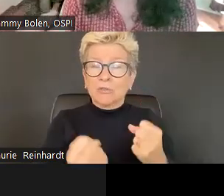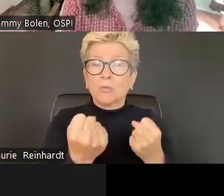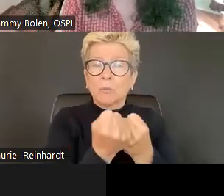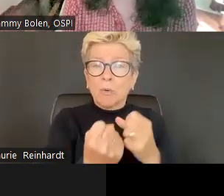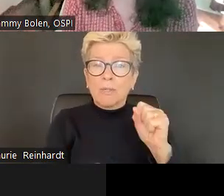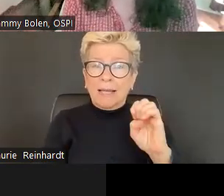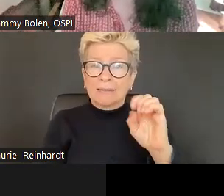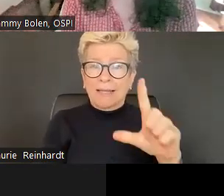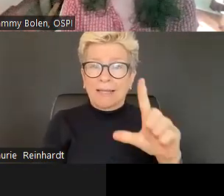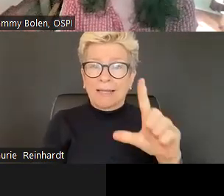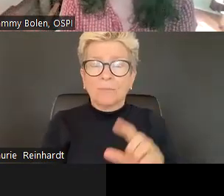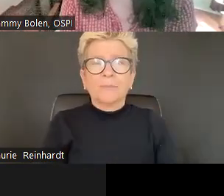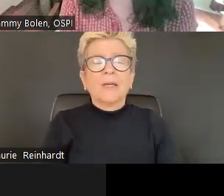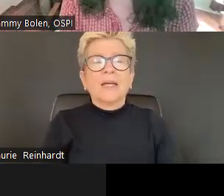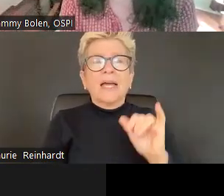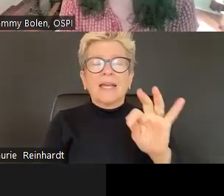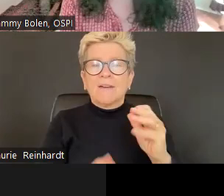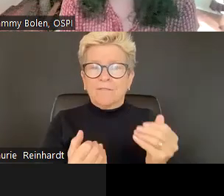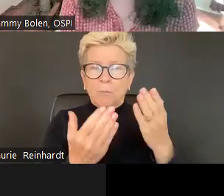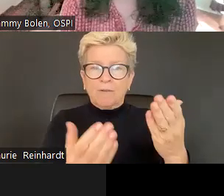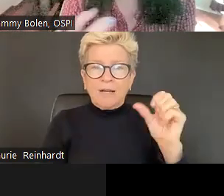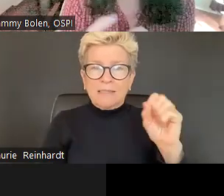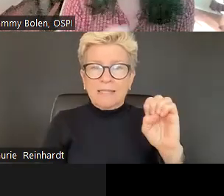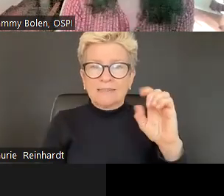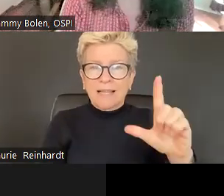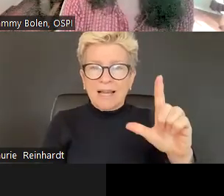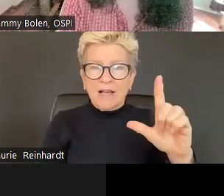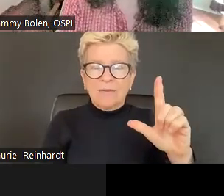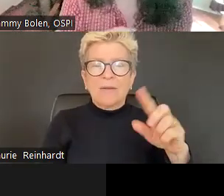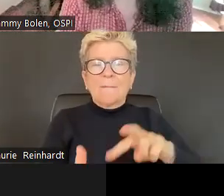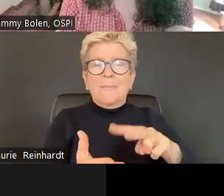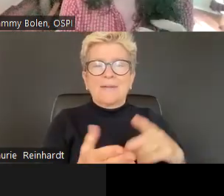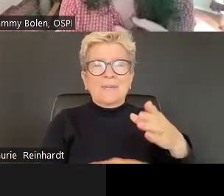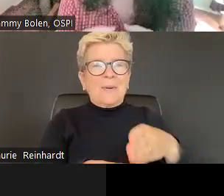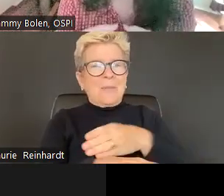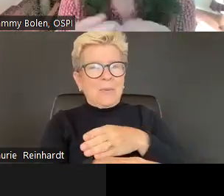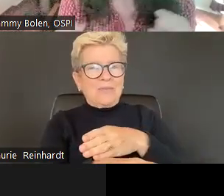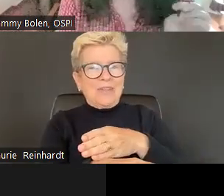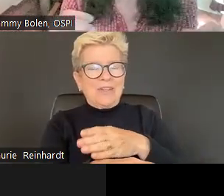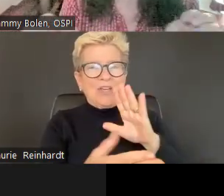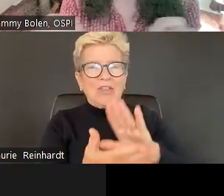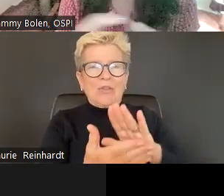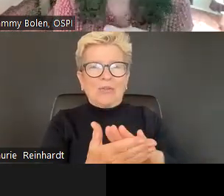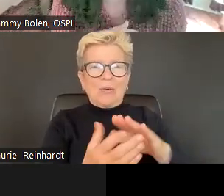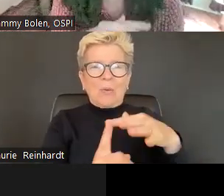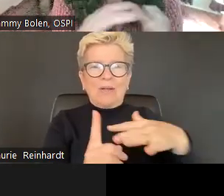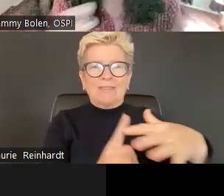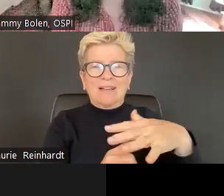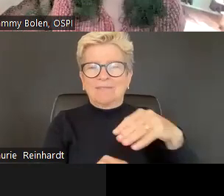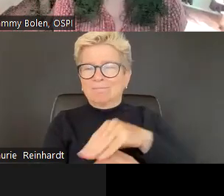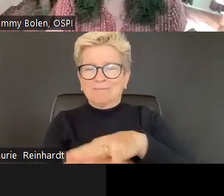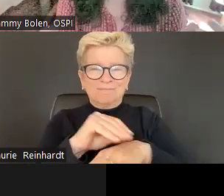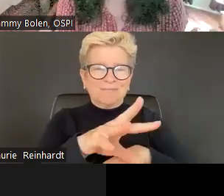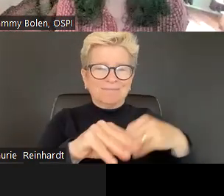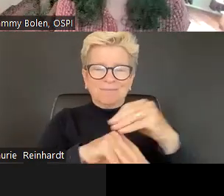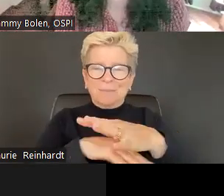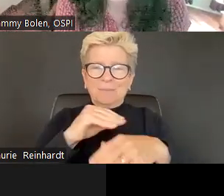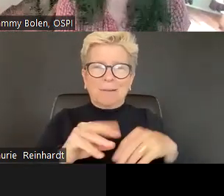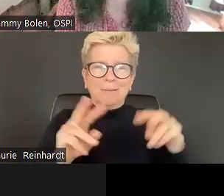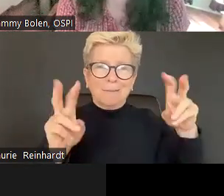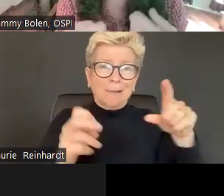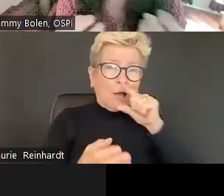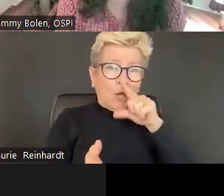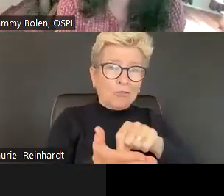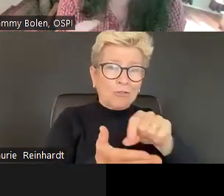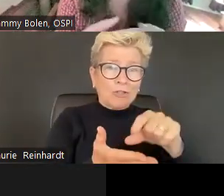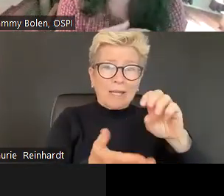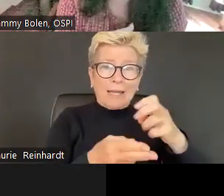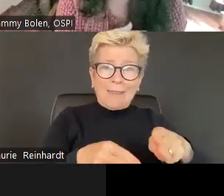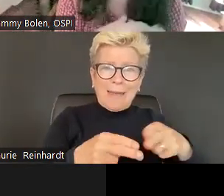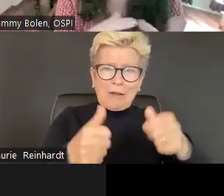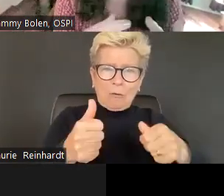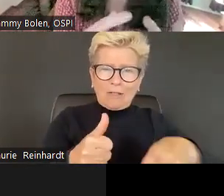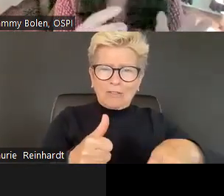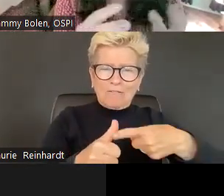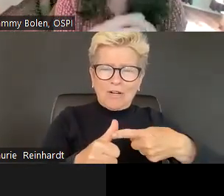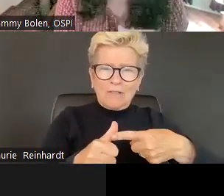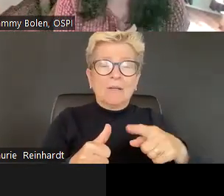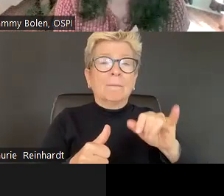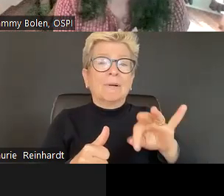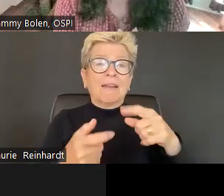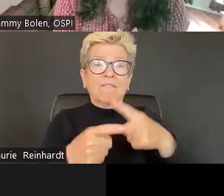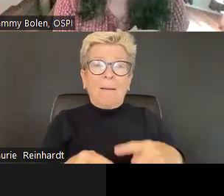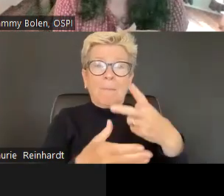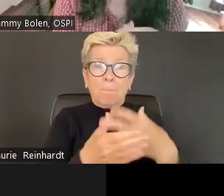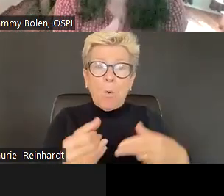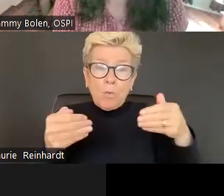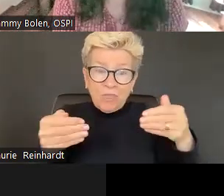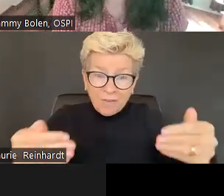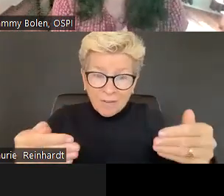So students must feel safe. For both for and there is a a co benefit for these so if you have a positive school climate you have the conditions that support SL.